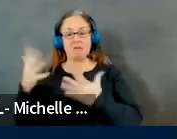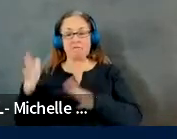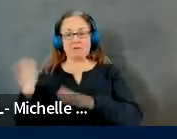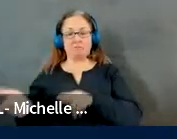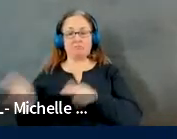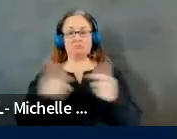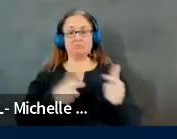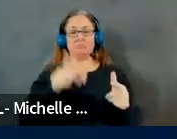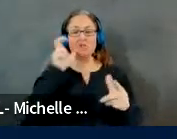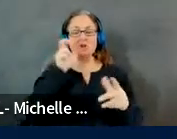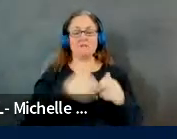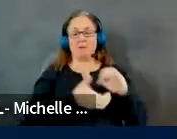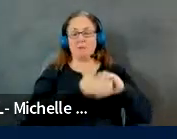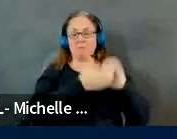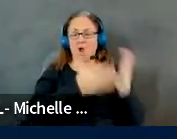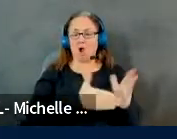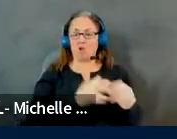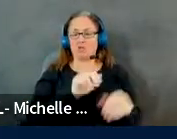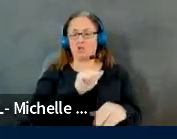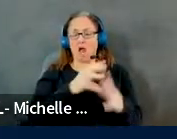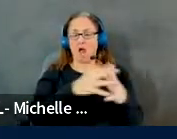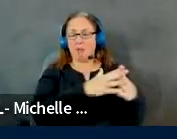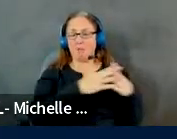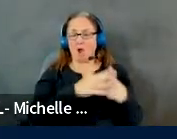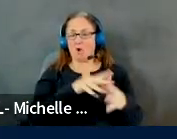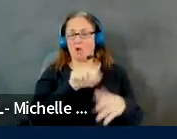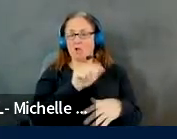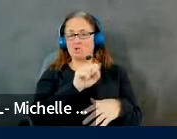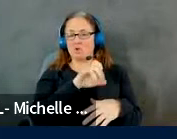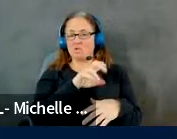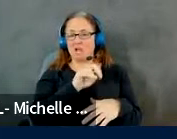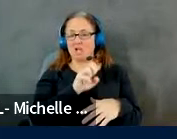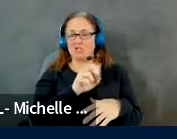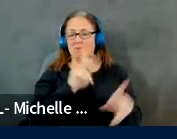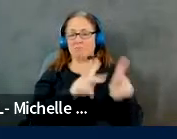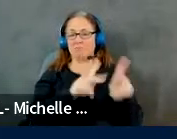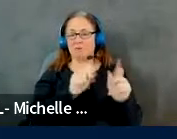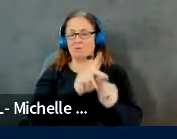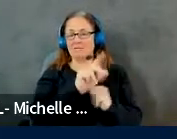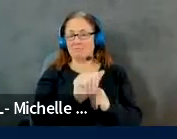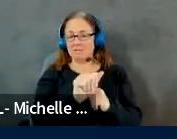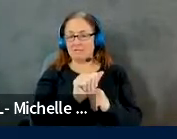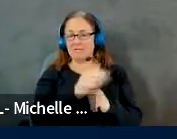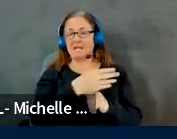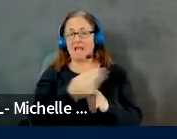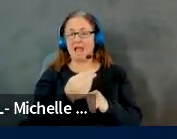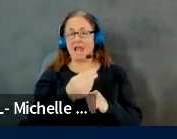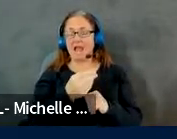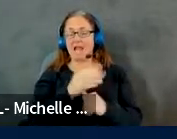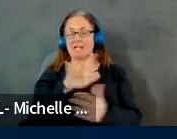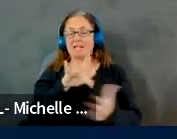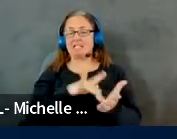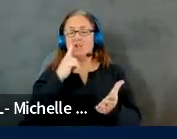partners at the American association on people with disabilities and the Center for Democracy